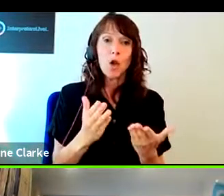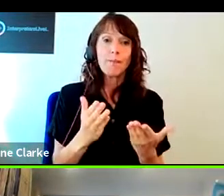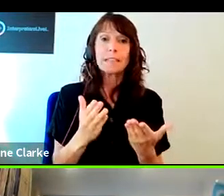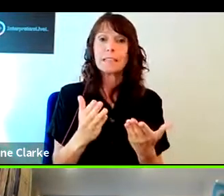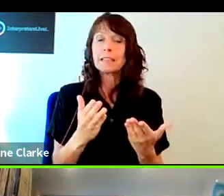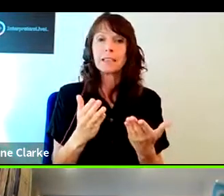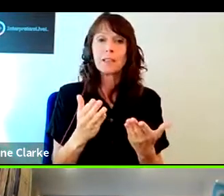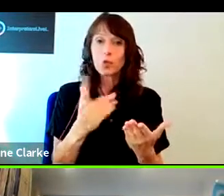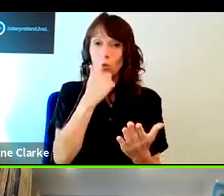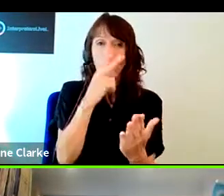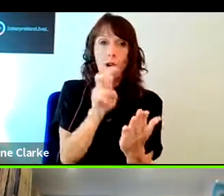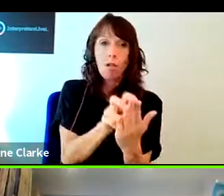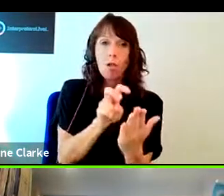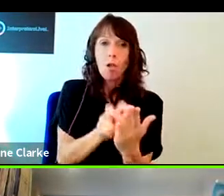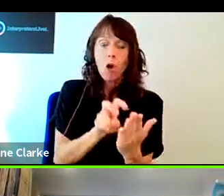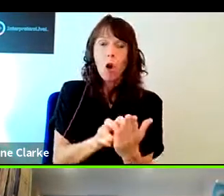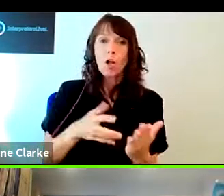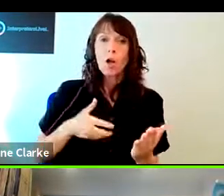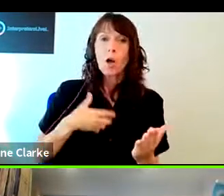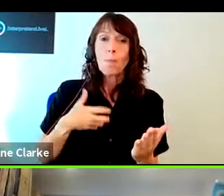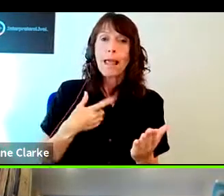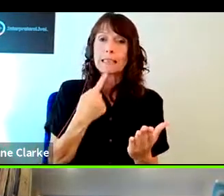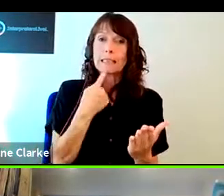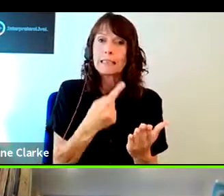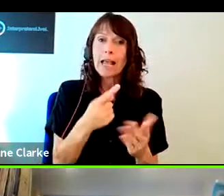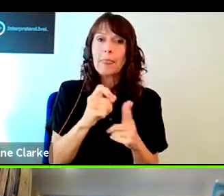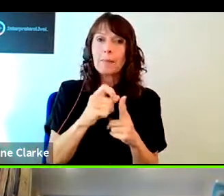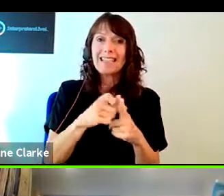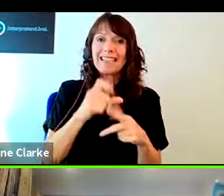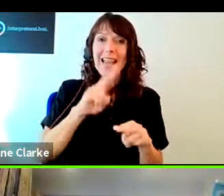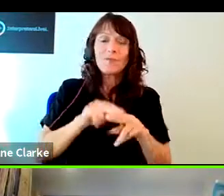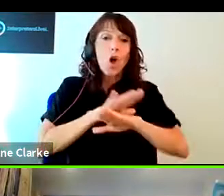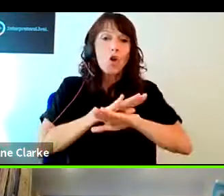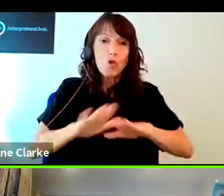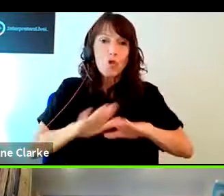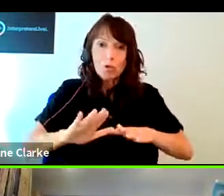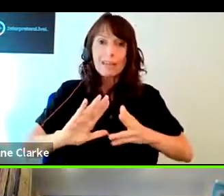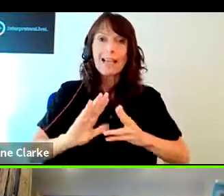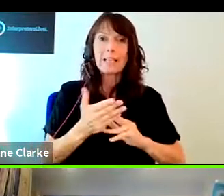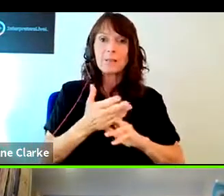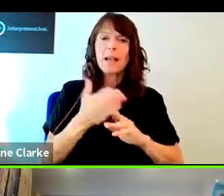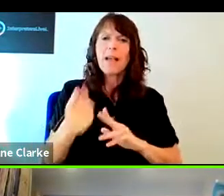complaints that the PDFs are not accessible because that would help you possibly prioritize